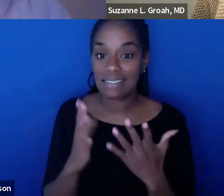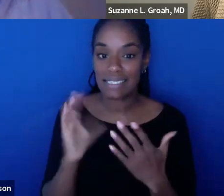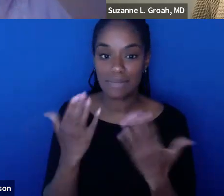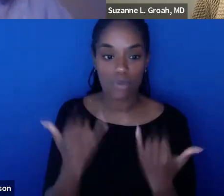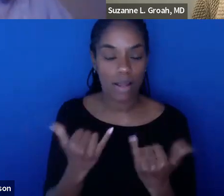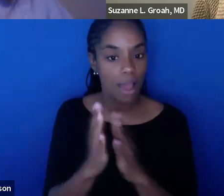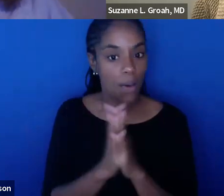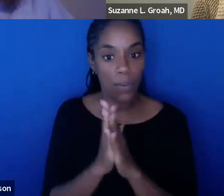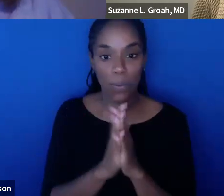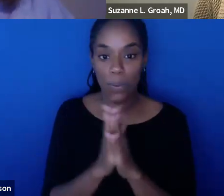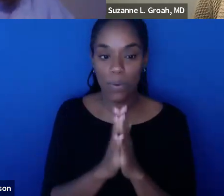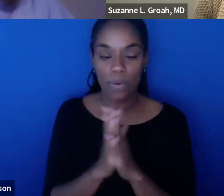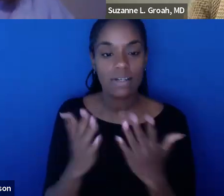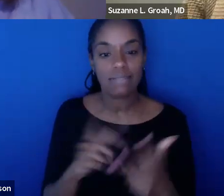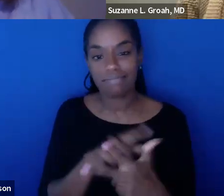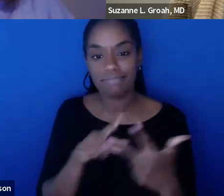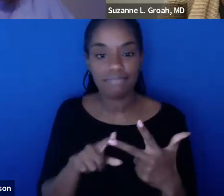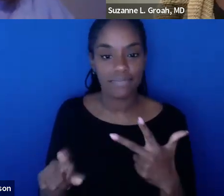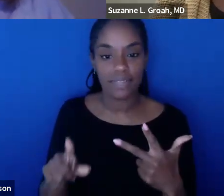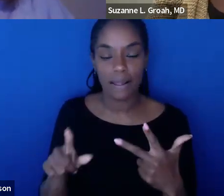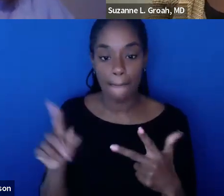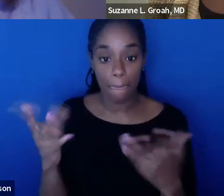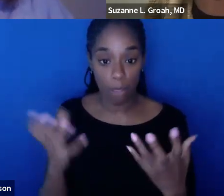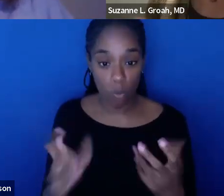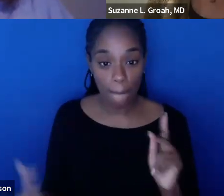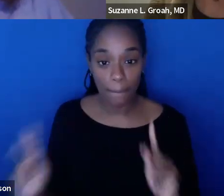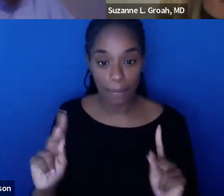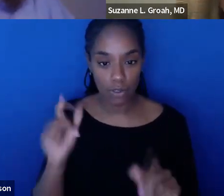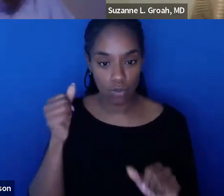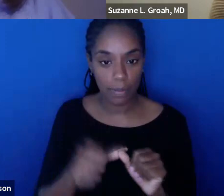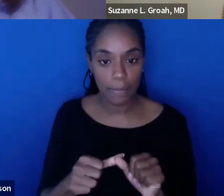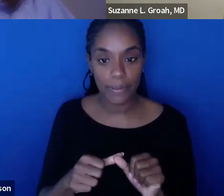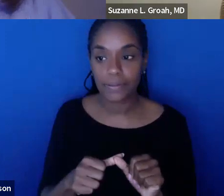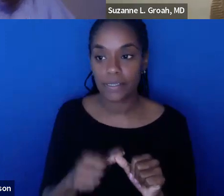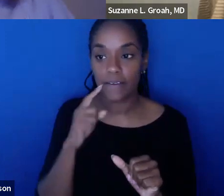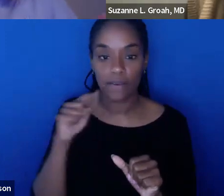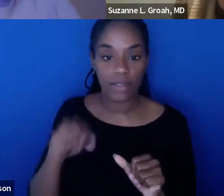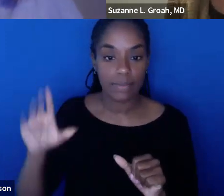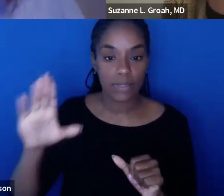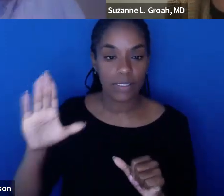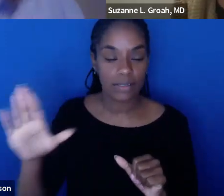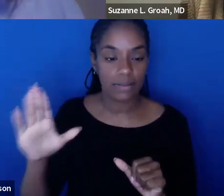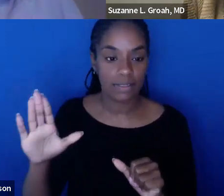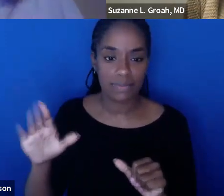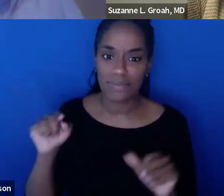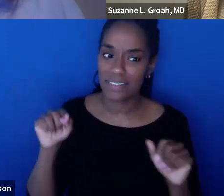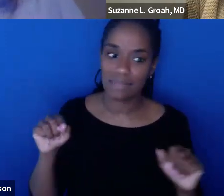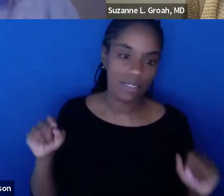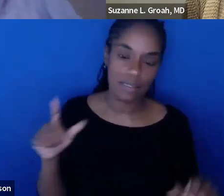What are the three take-home points that you would like people to remember from this presentation, which has just been mesmerizing?